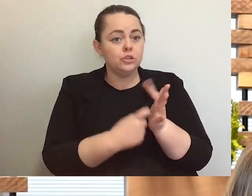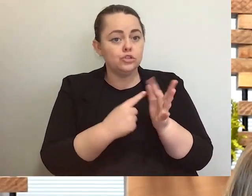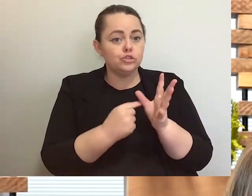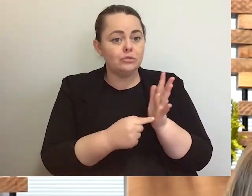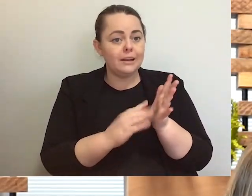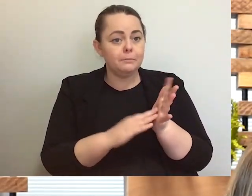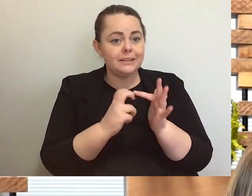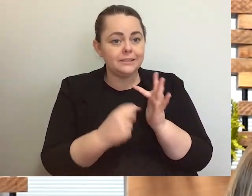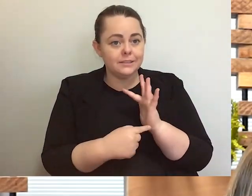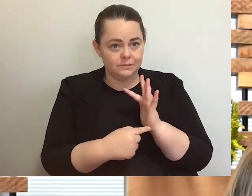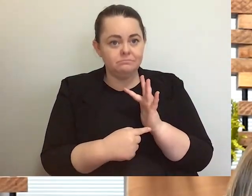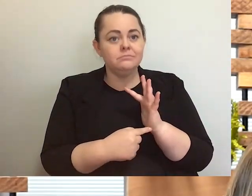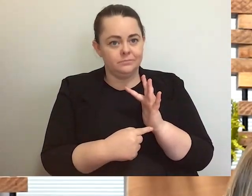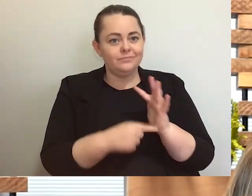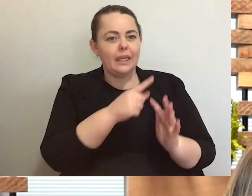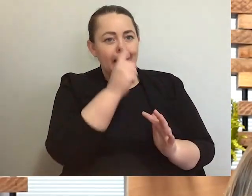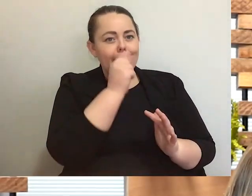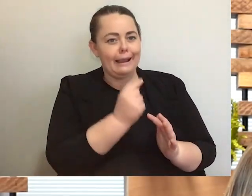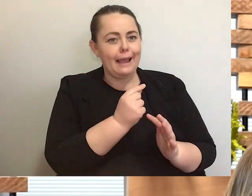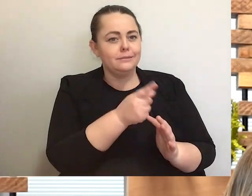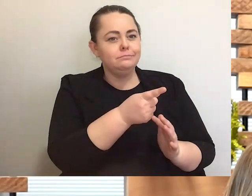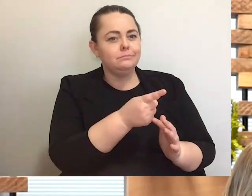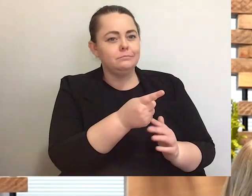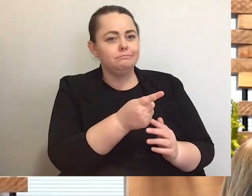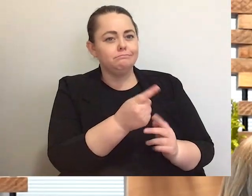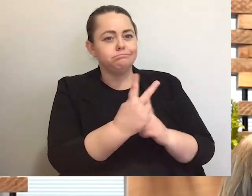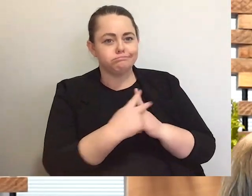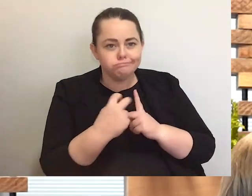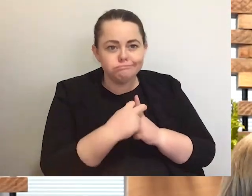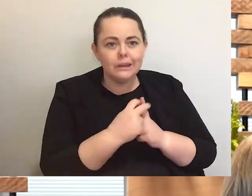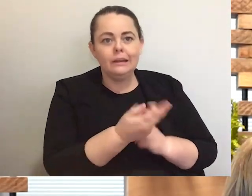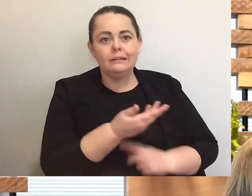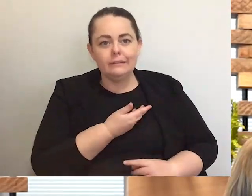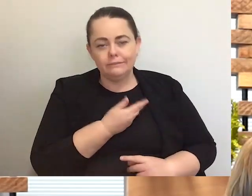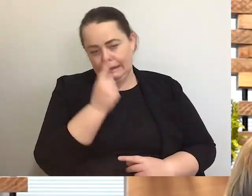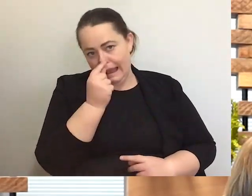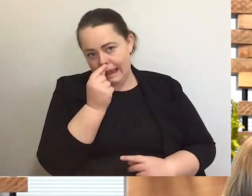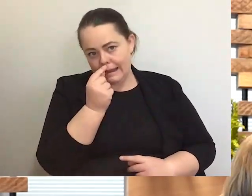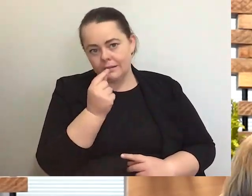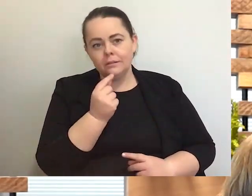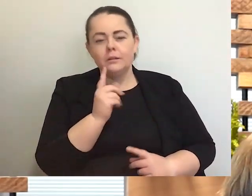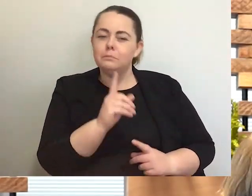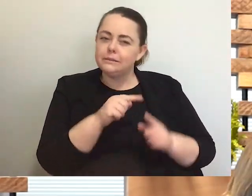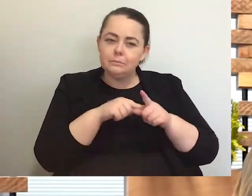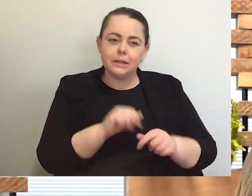but it really needs to work through what they might look like. So, I mean, in summing up, it's natural.